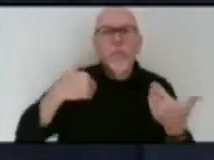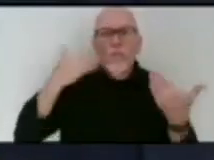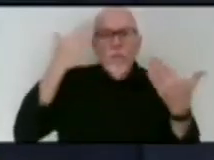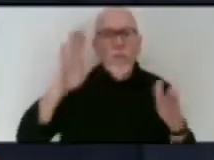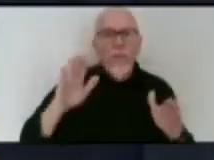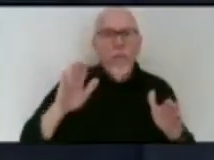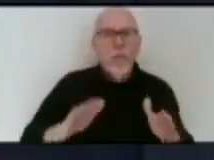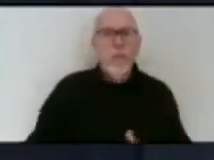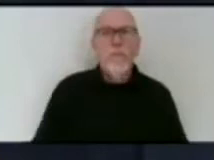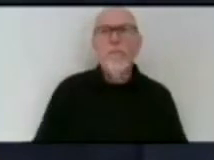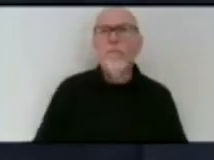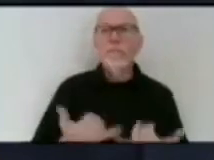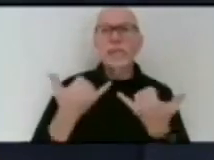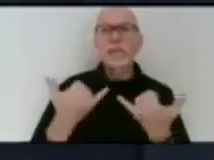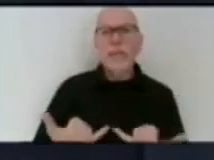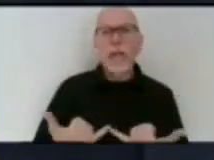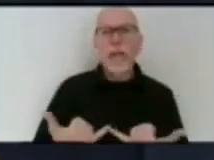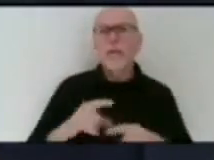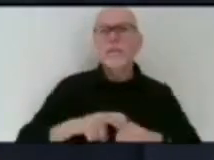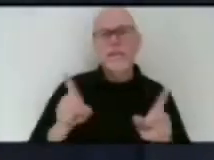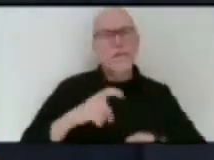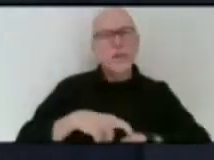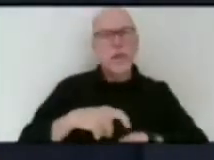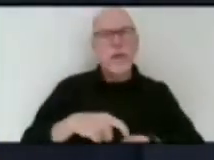We're in a different time now. We all know now,